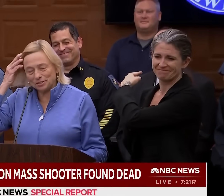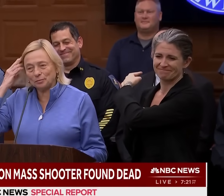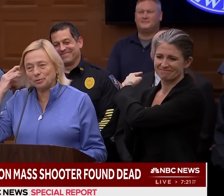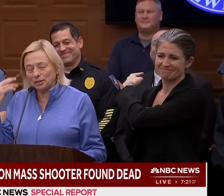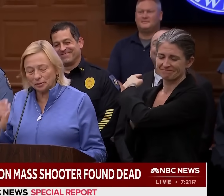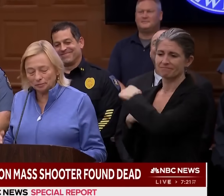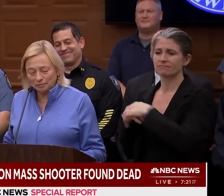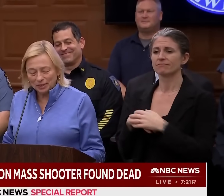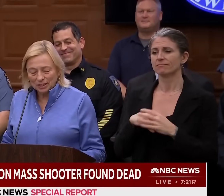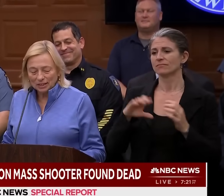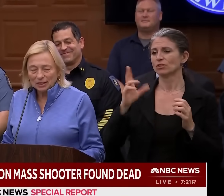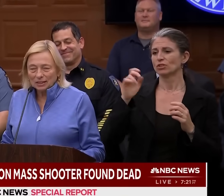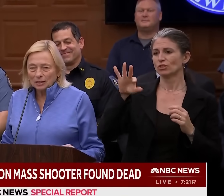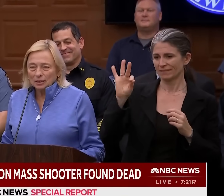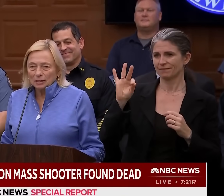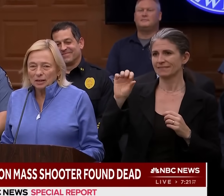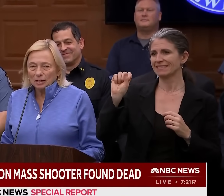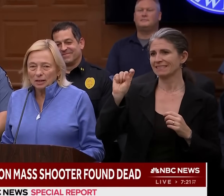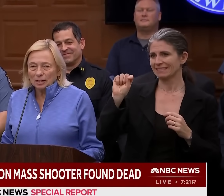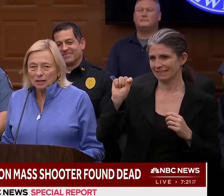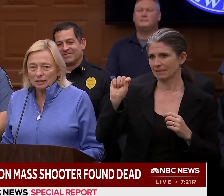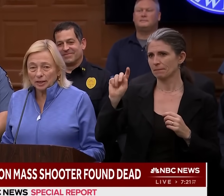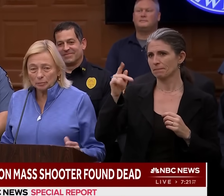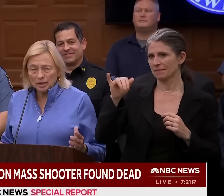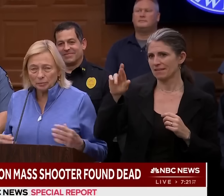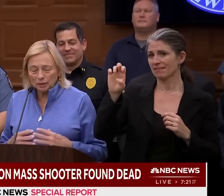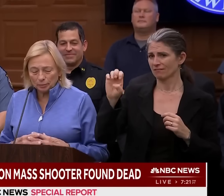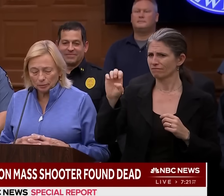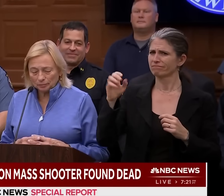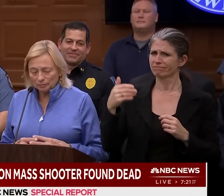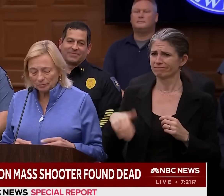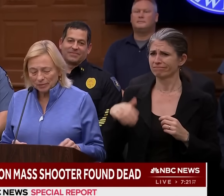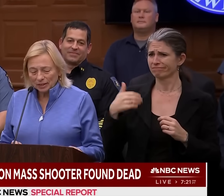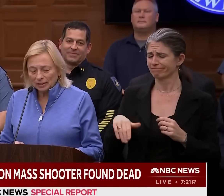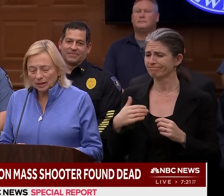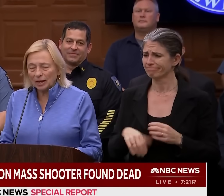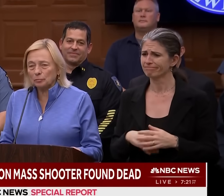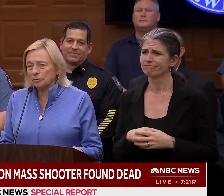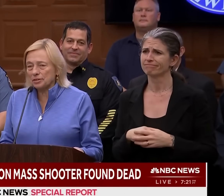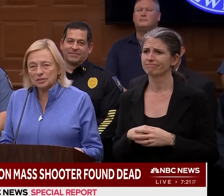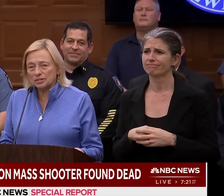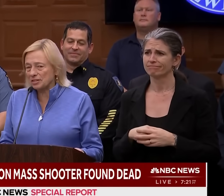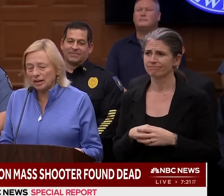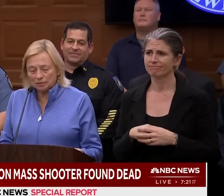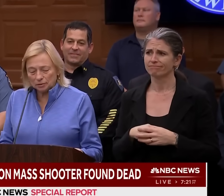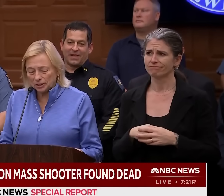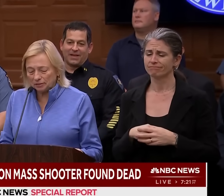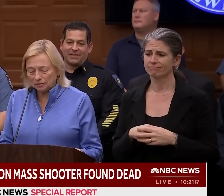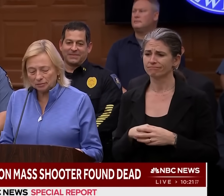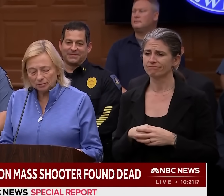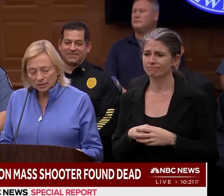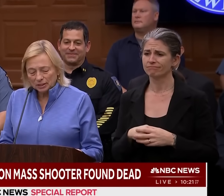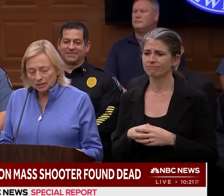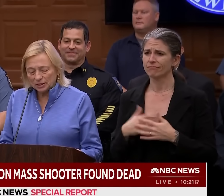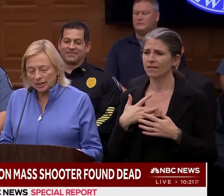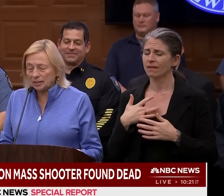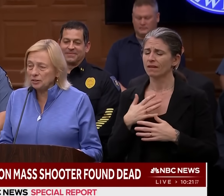CHIEF -- WHERE ARE YOU? THAT GUY.